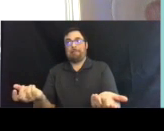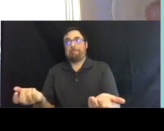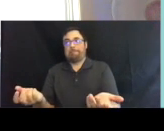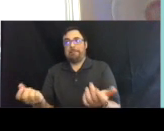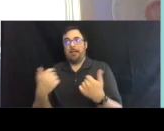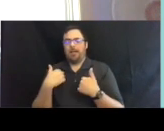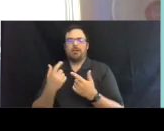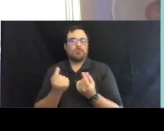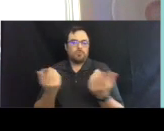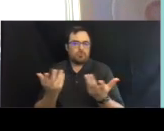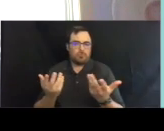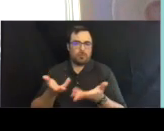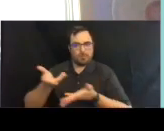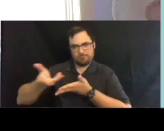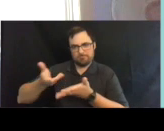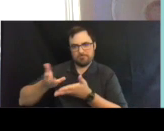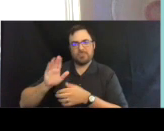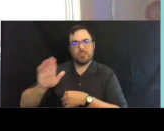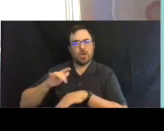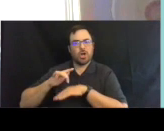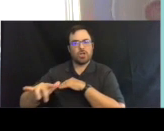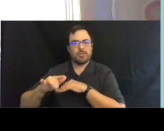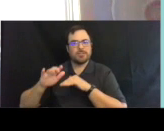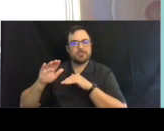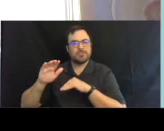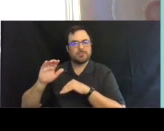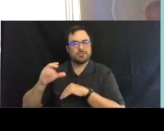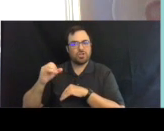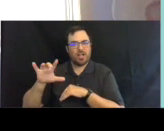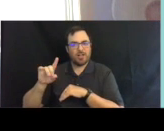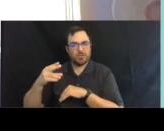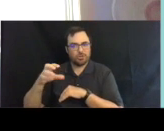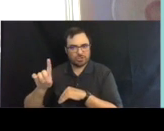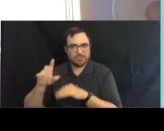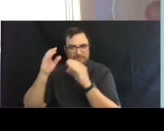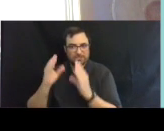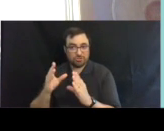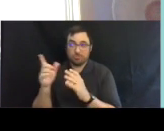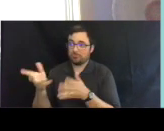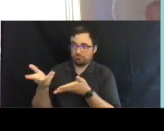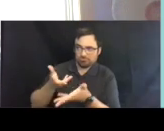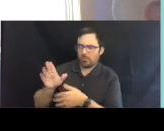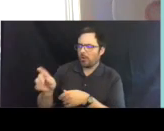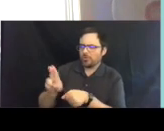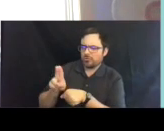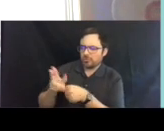the early childhood teacher about the themes that they're using, because usually then the speech pathologist might be working on a